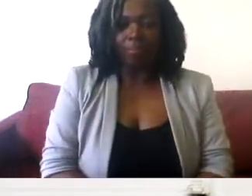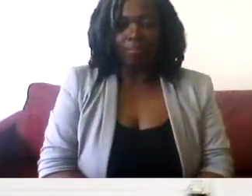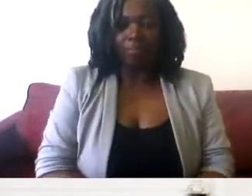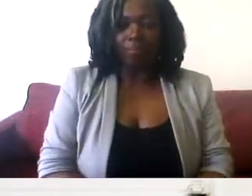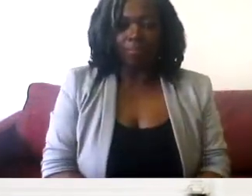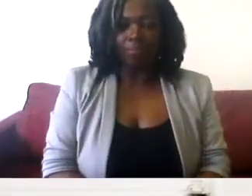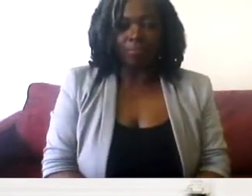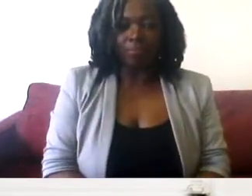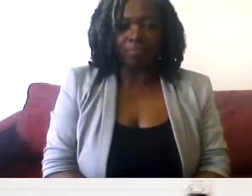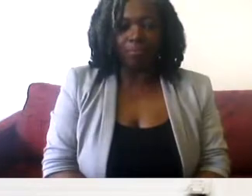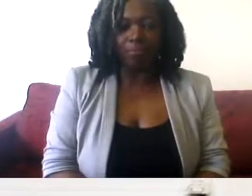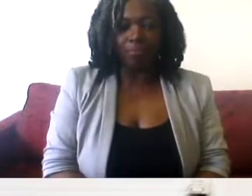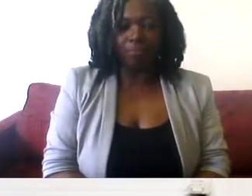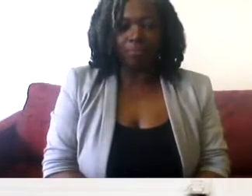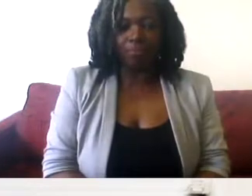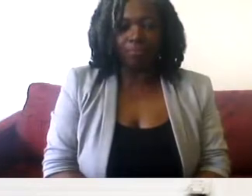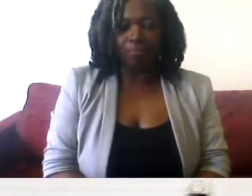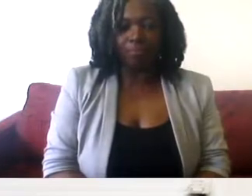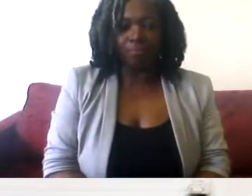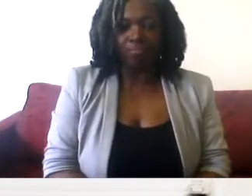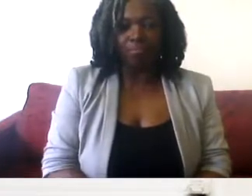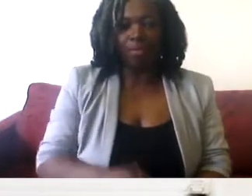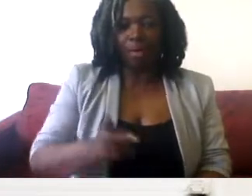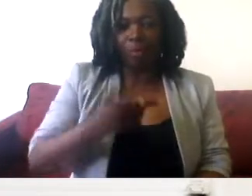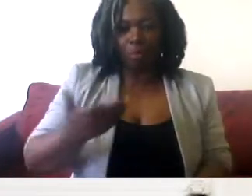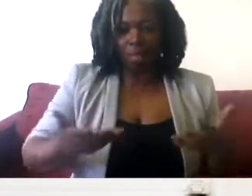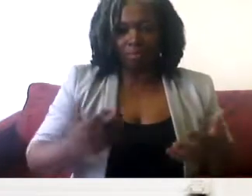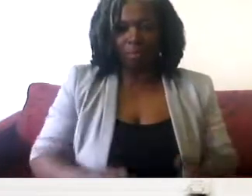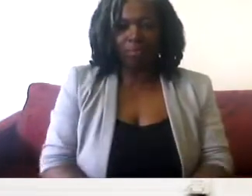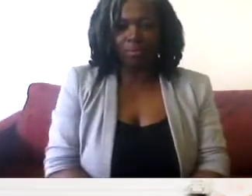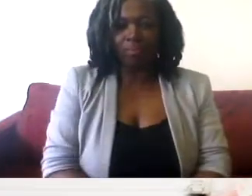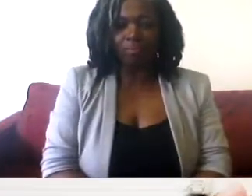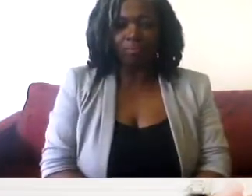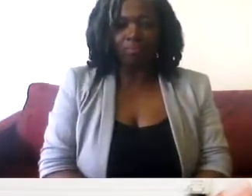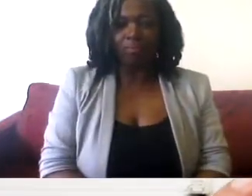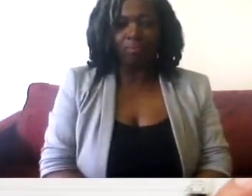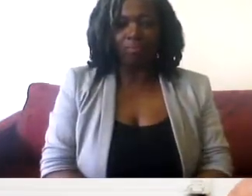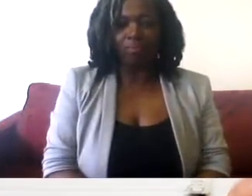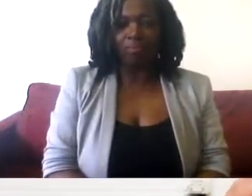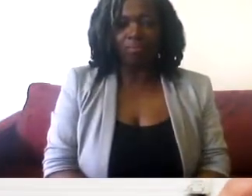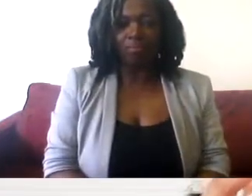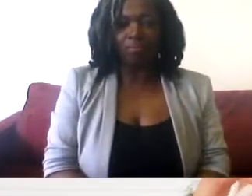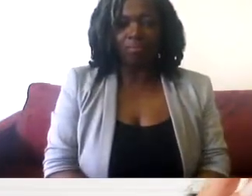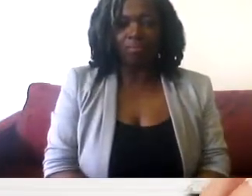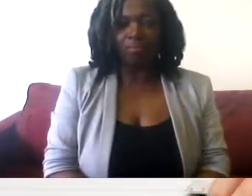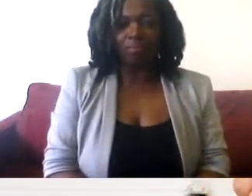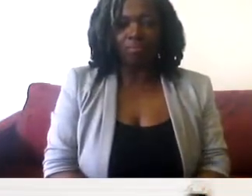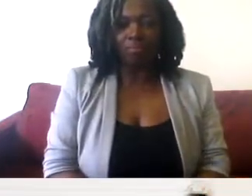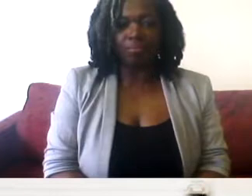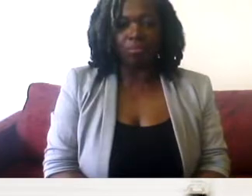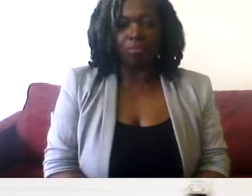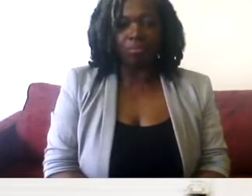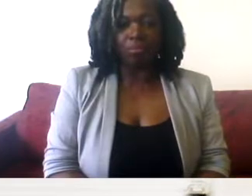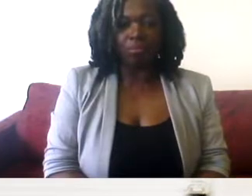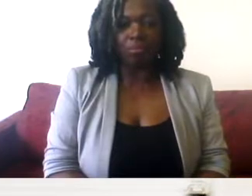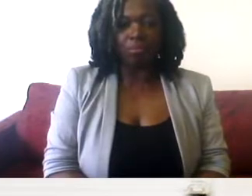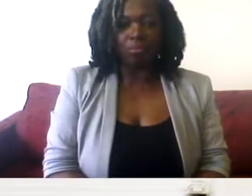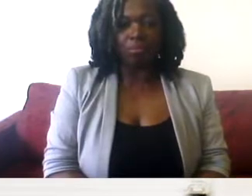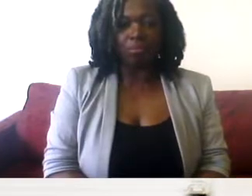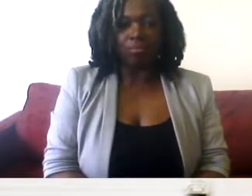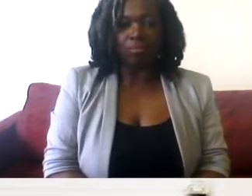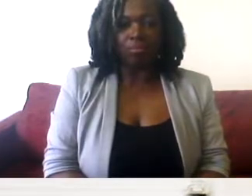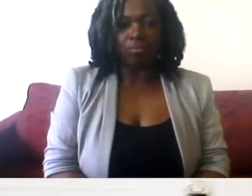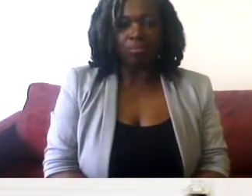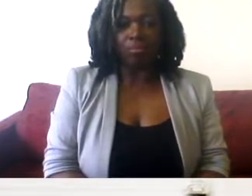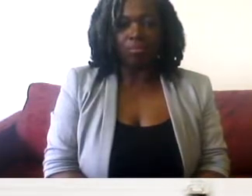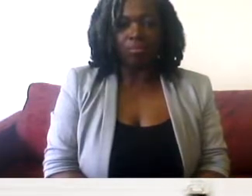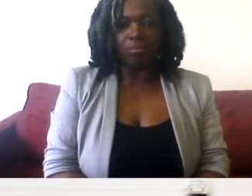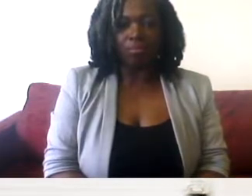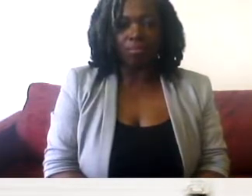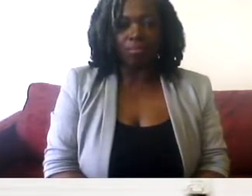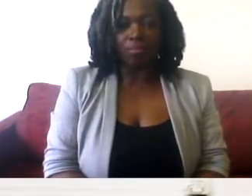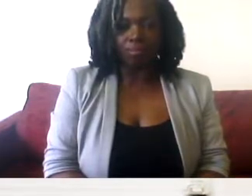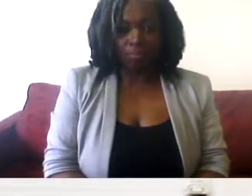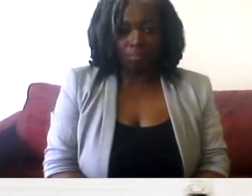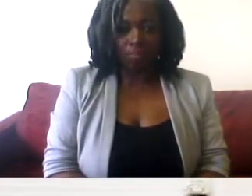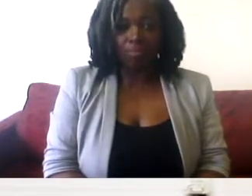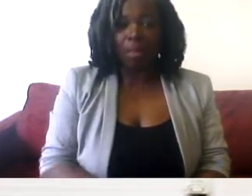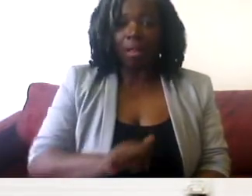thumb together at all times. You will